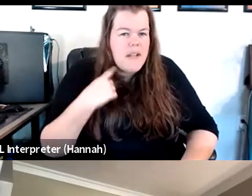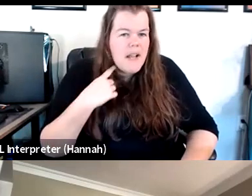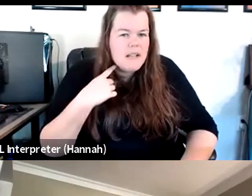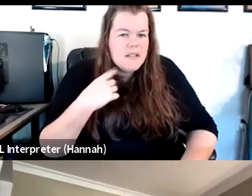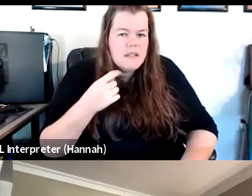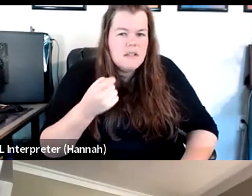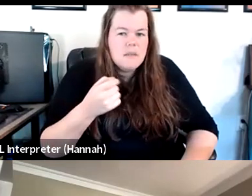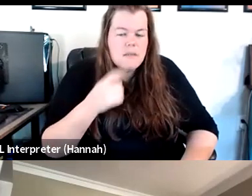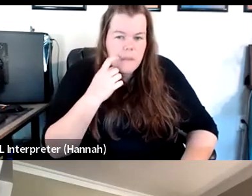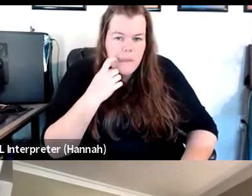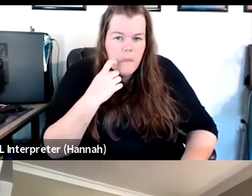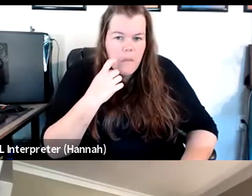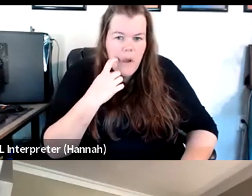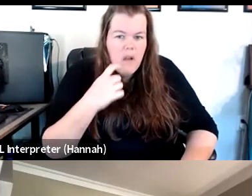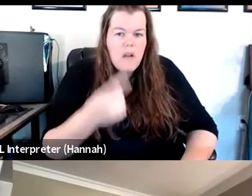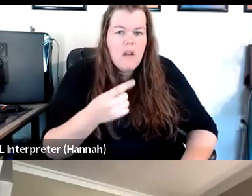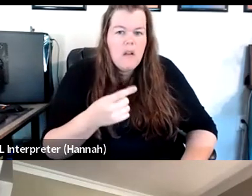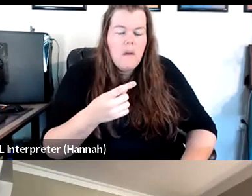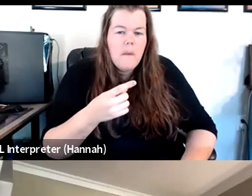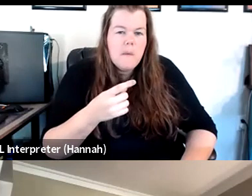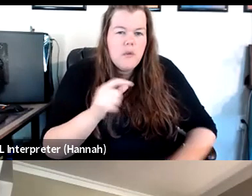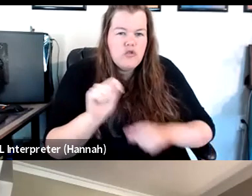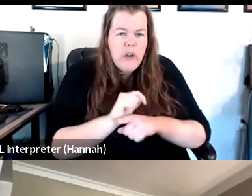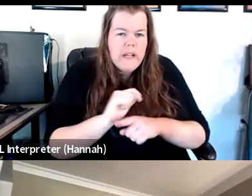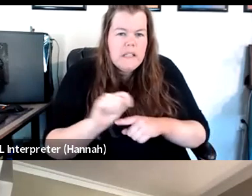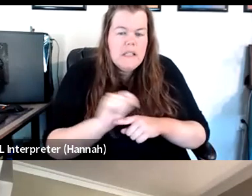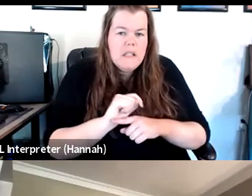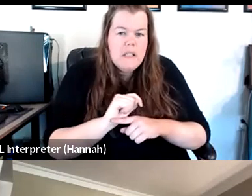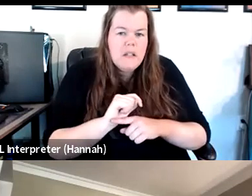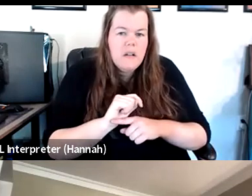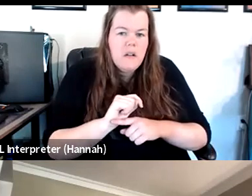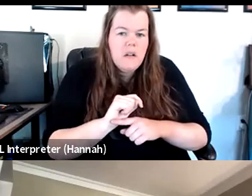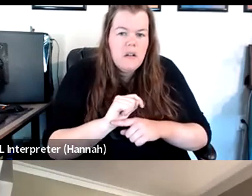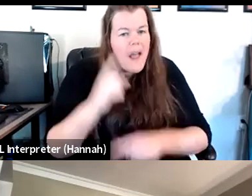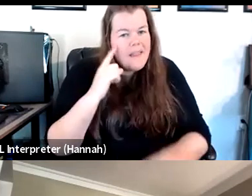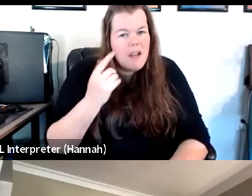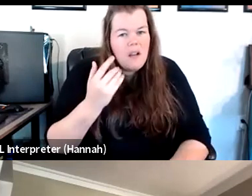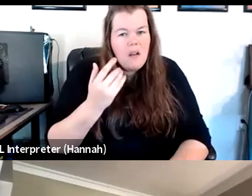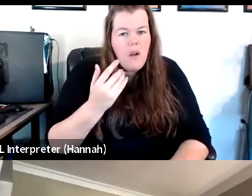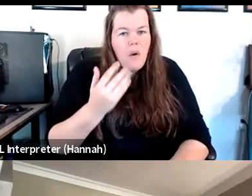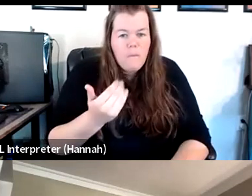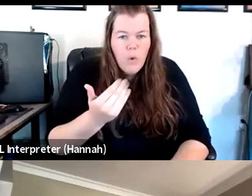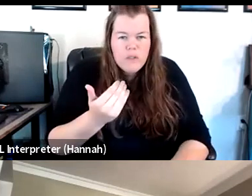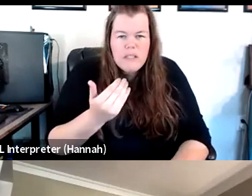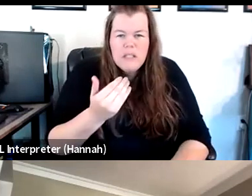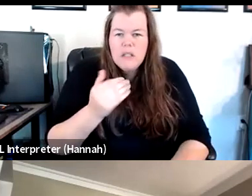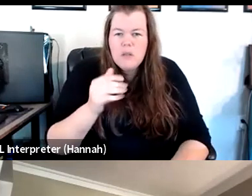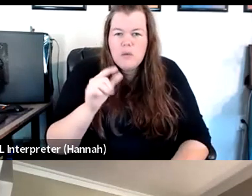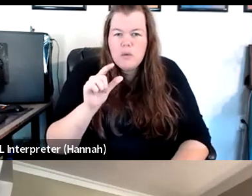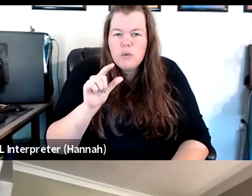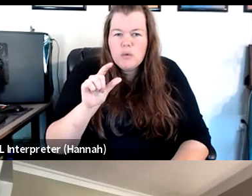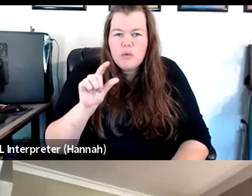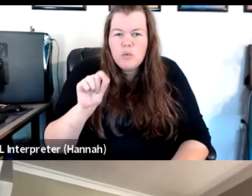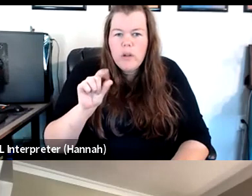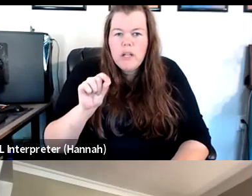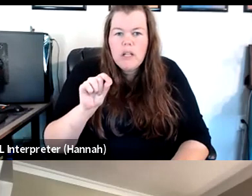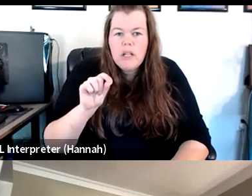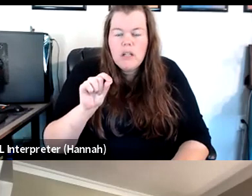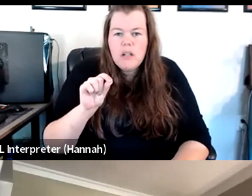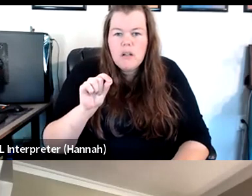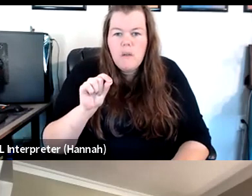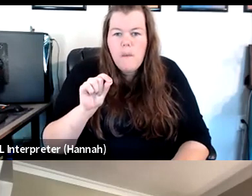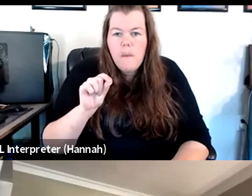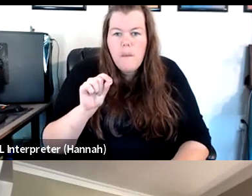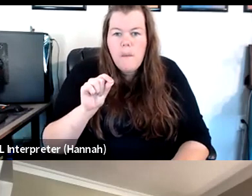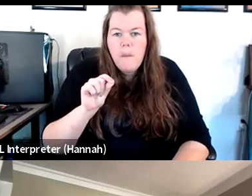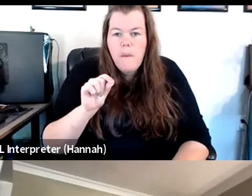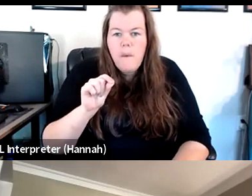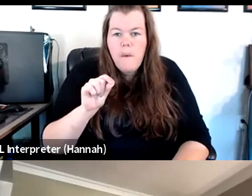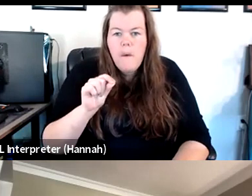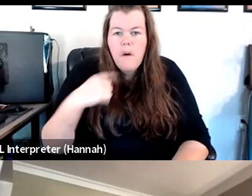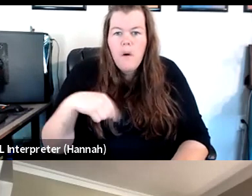tonight. We're training um what I think is 14 to 22 year olds and um we're just going in it's about